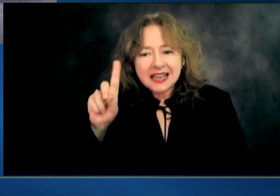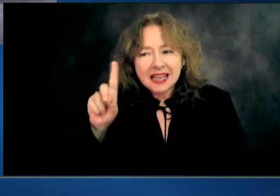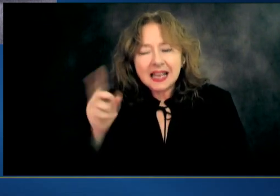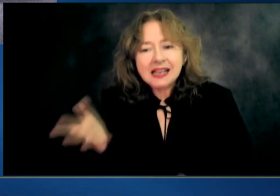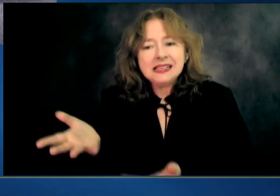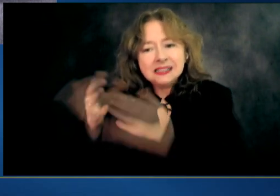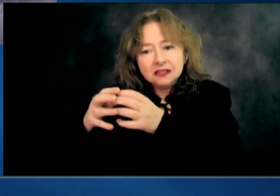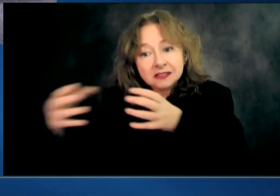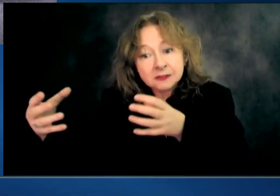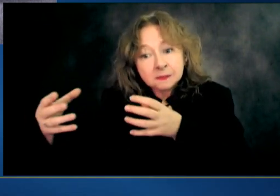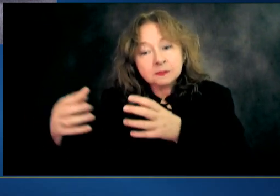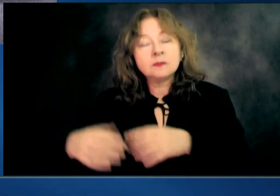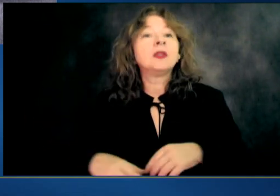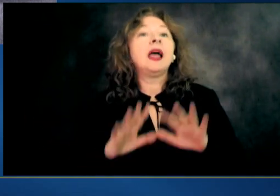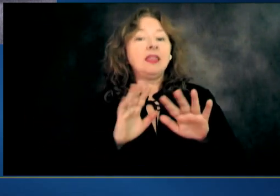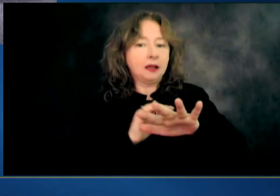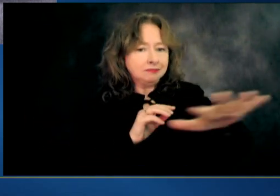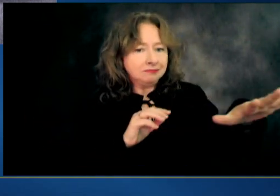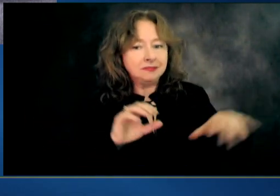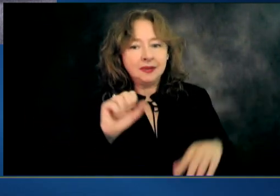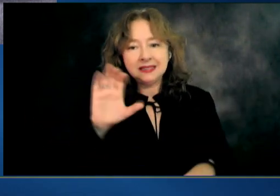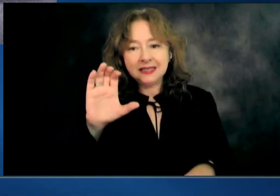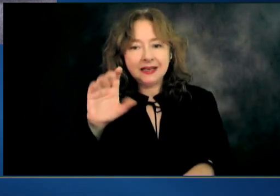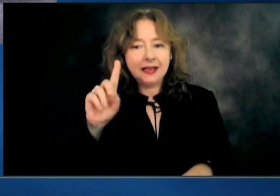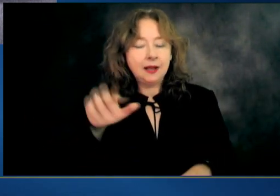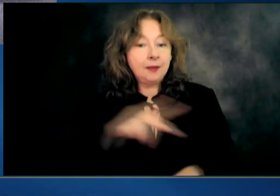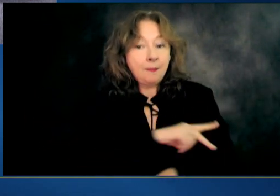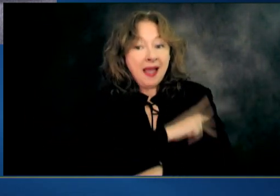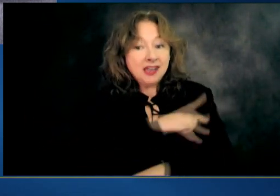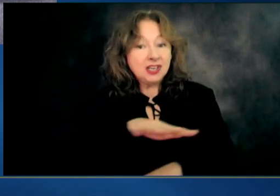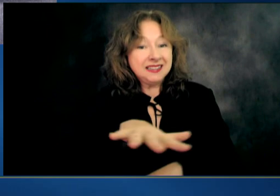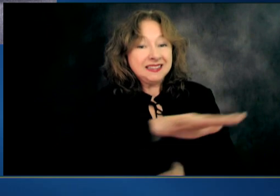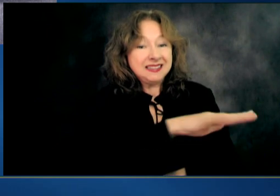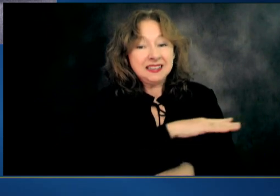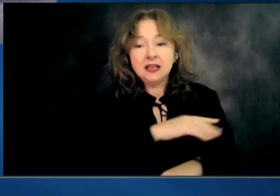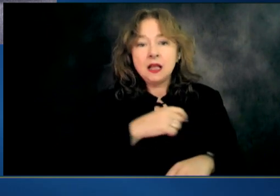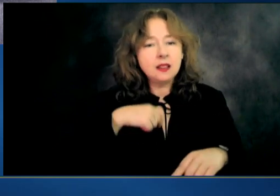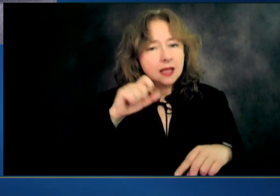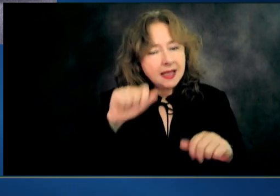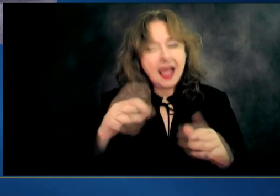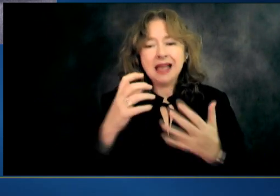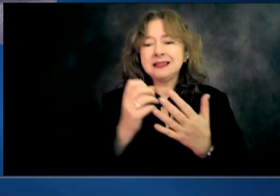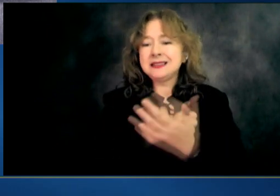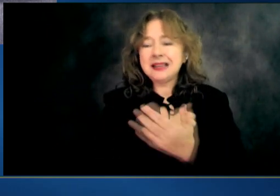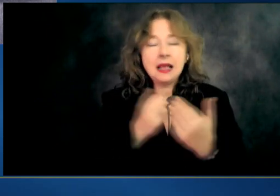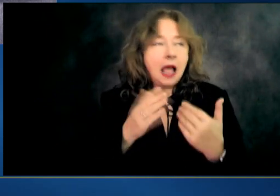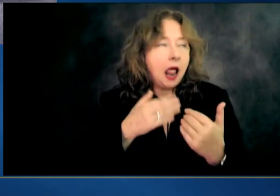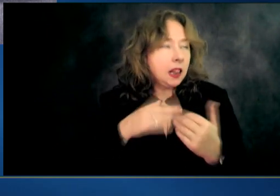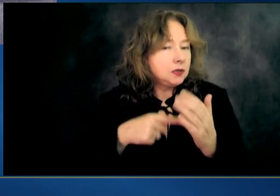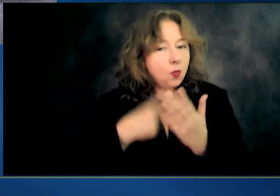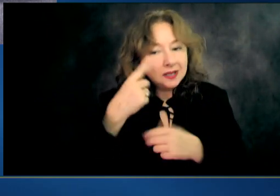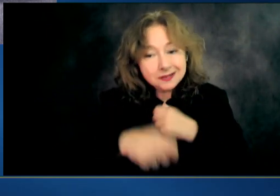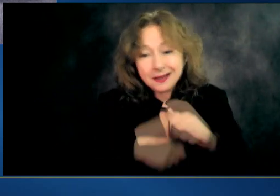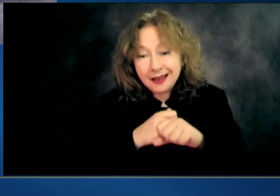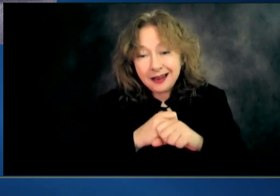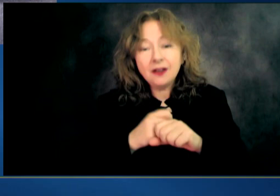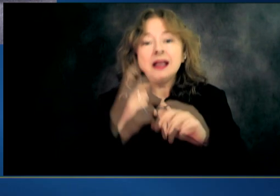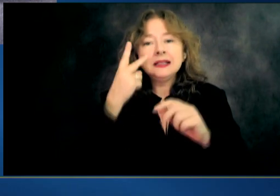every sickle cell patient is able to see a sickle cell expert at least once a year, preferably more,